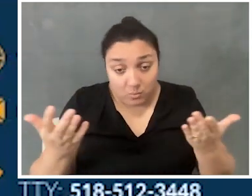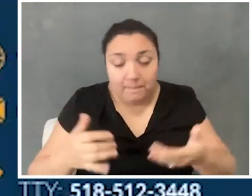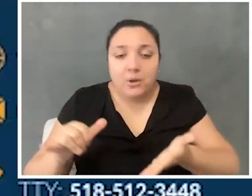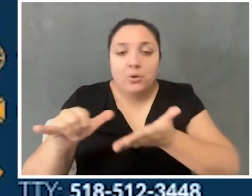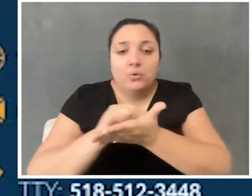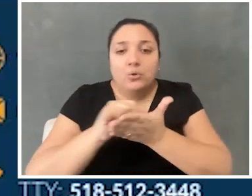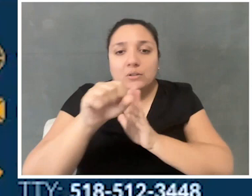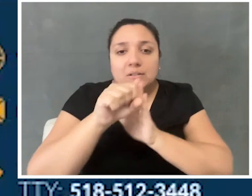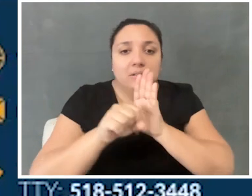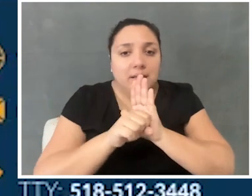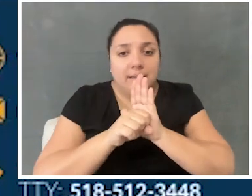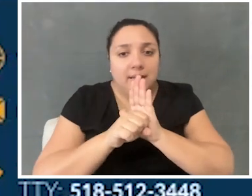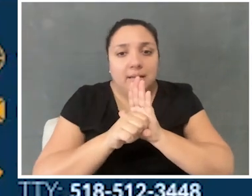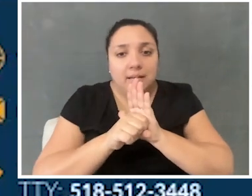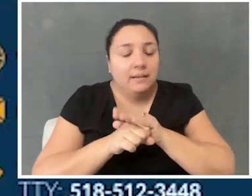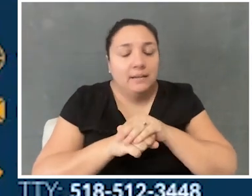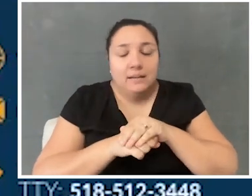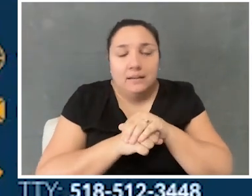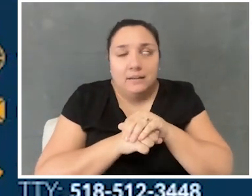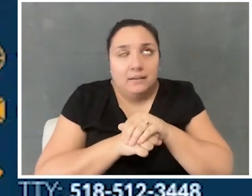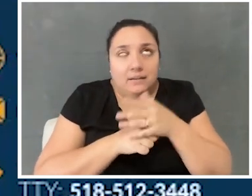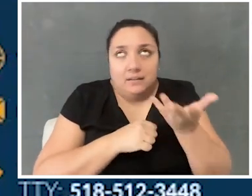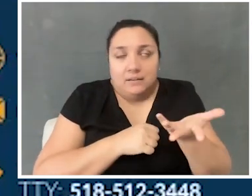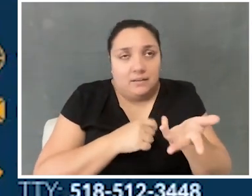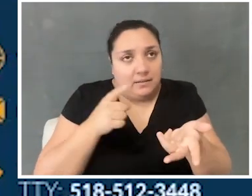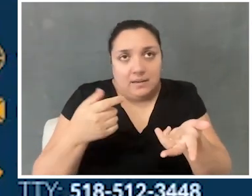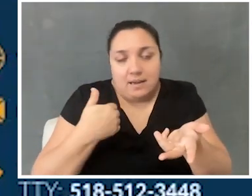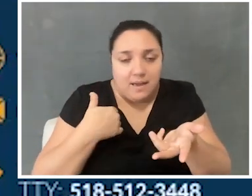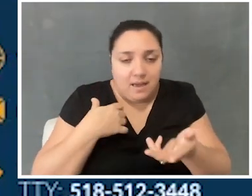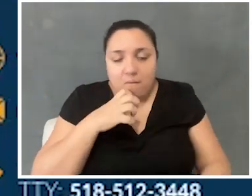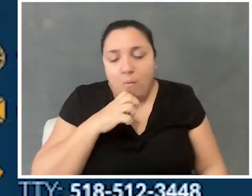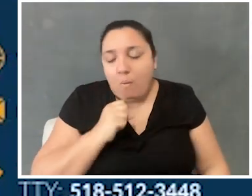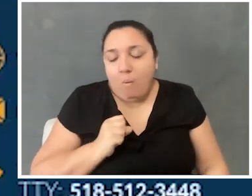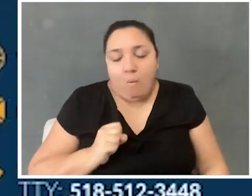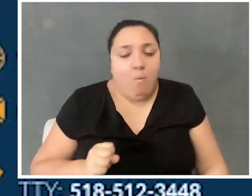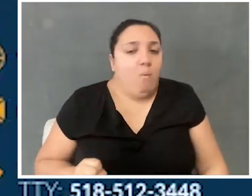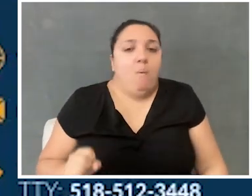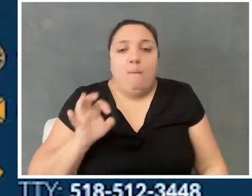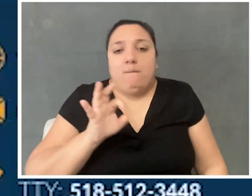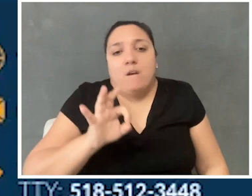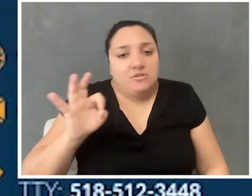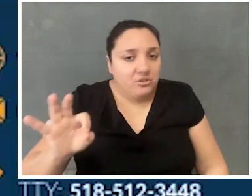New York State has one of the most archaic guardianship statutes in the world.